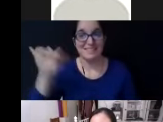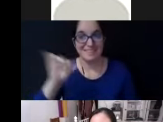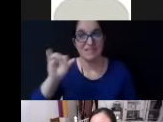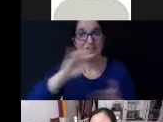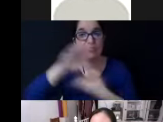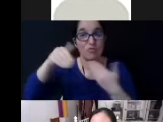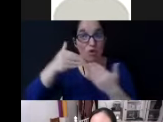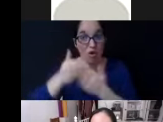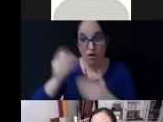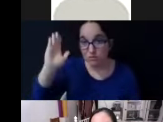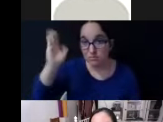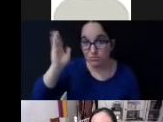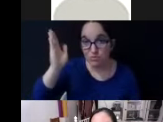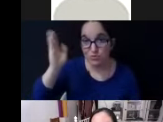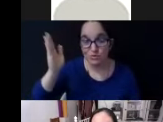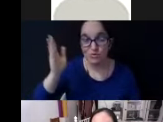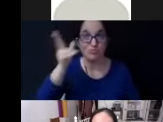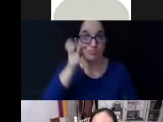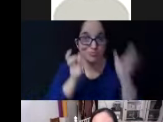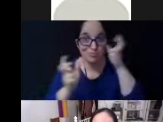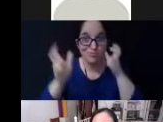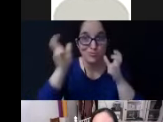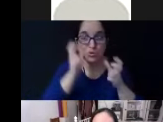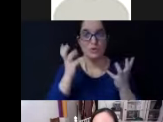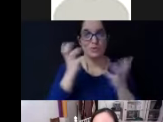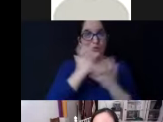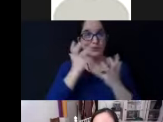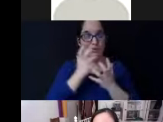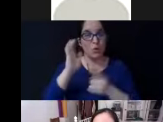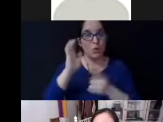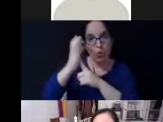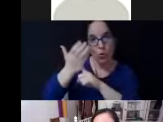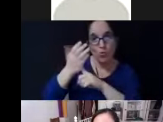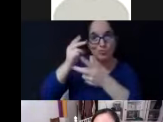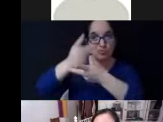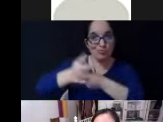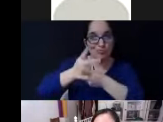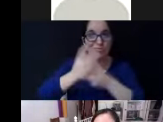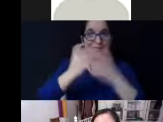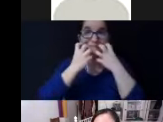the the culture of care in the classroom takes an awful lot of time